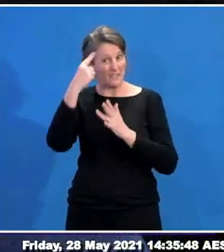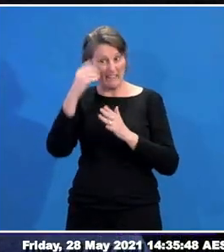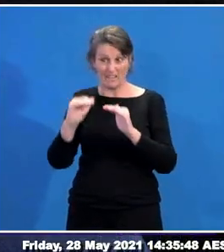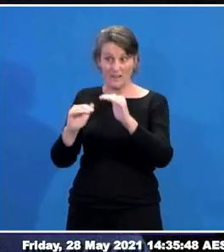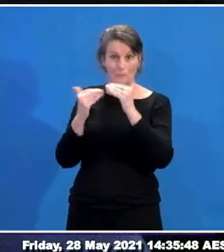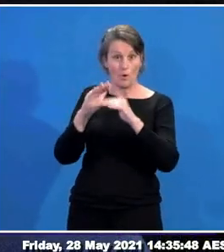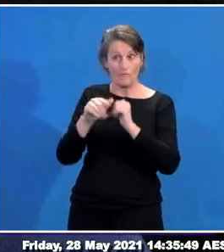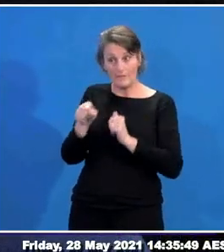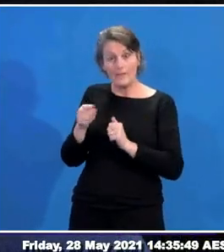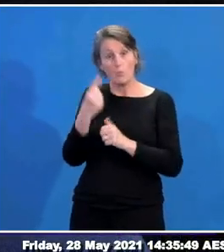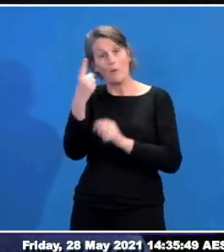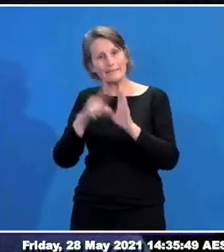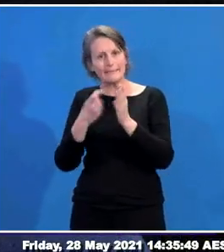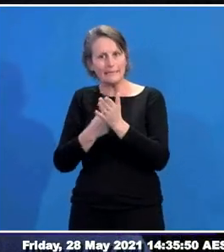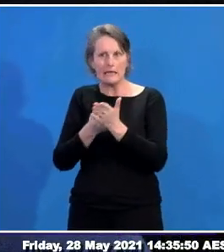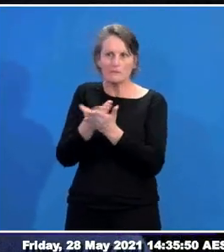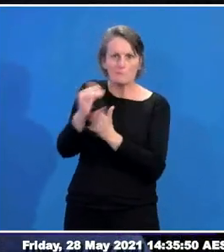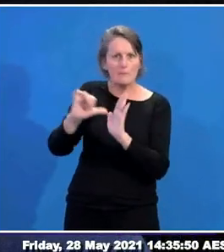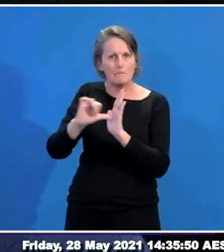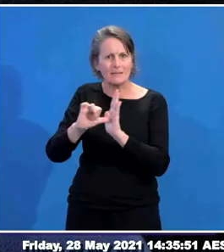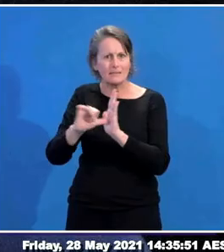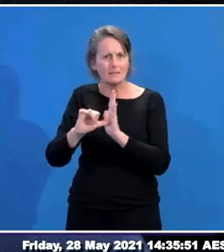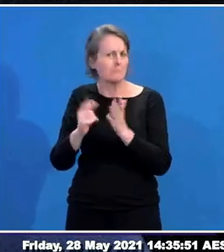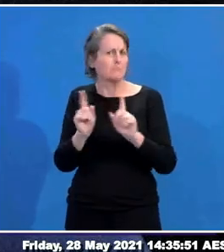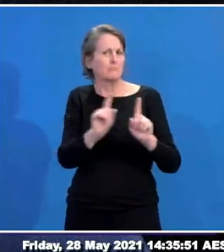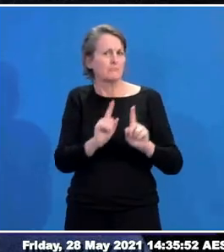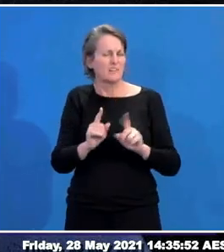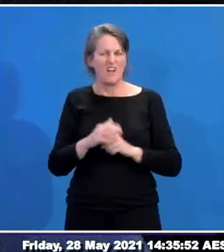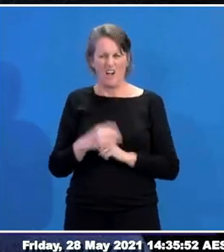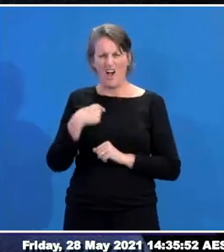I would think that there are general obligations around